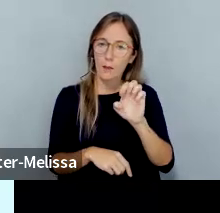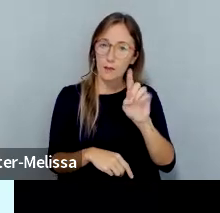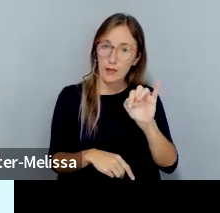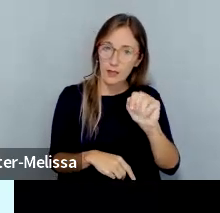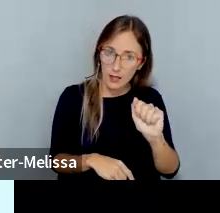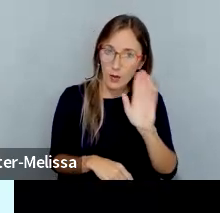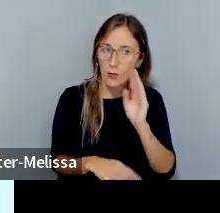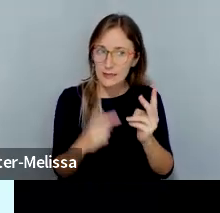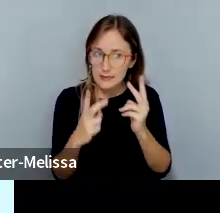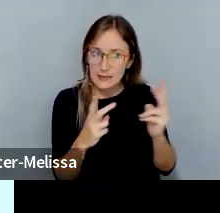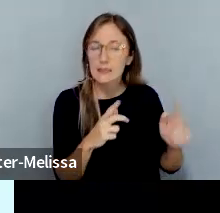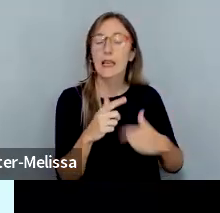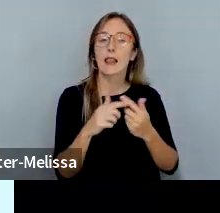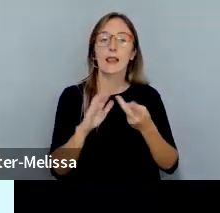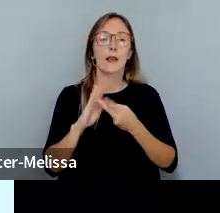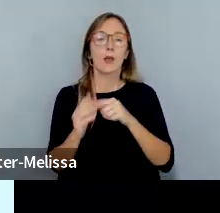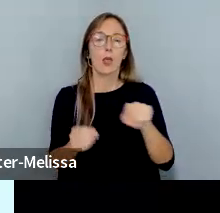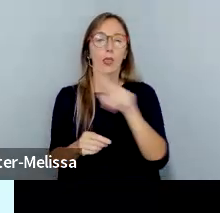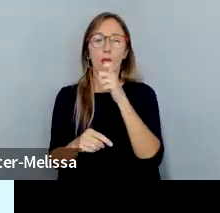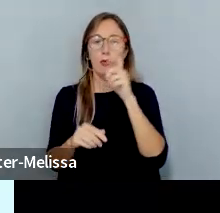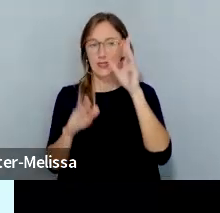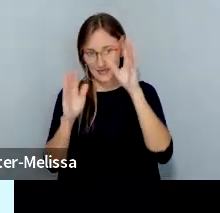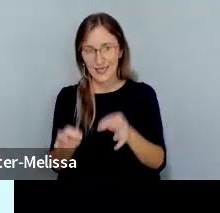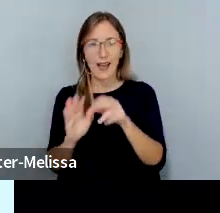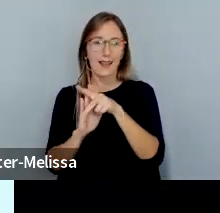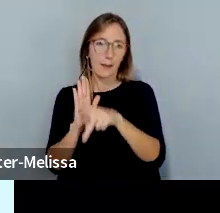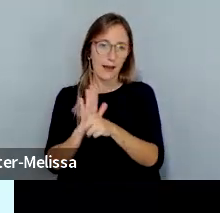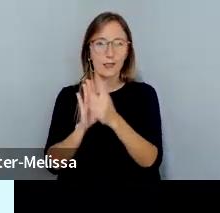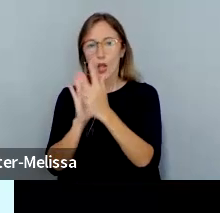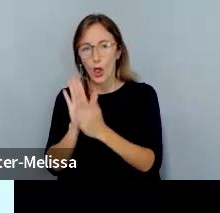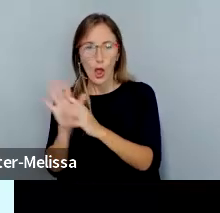the attention of the media and therefore, get our issues out in the open